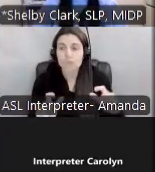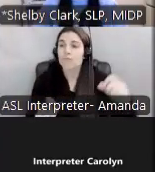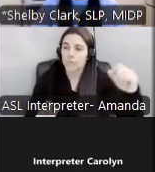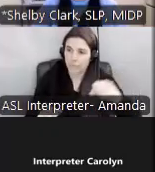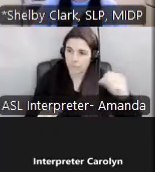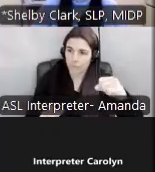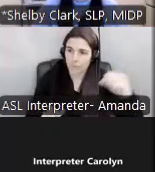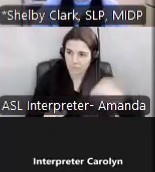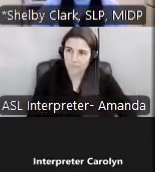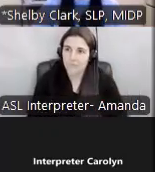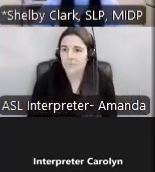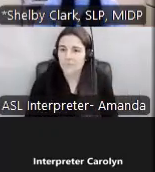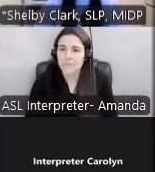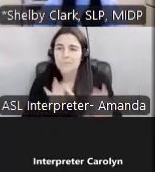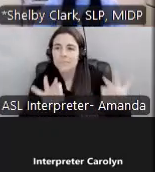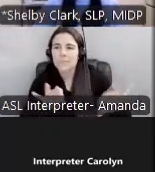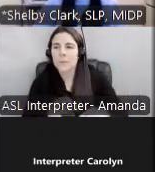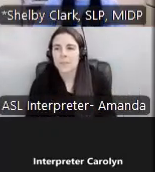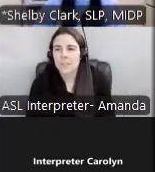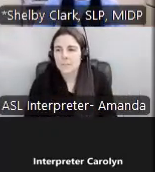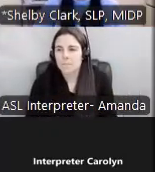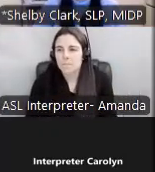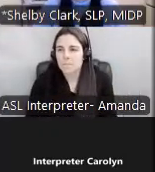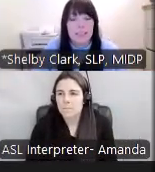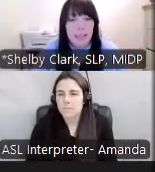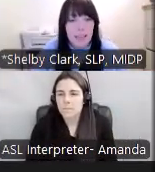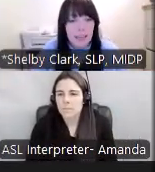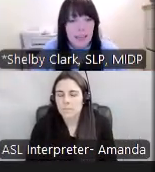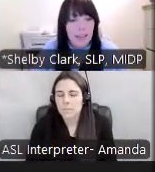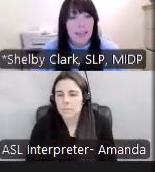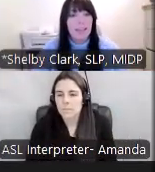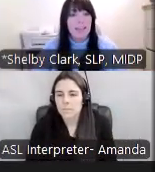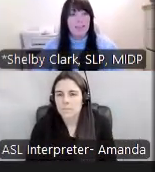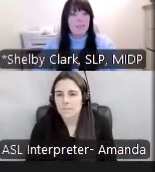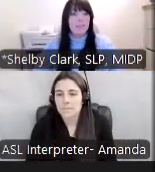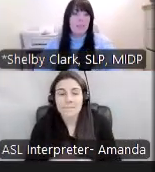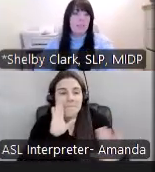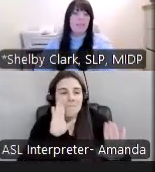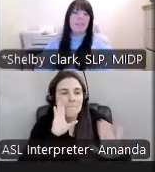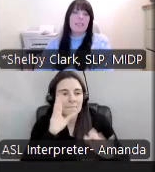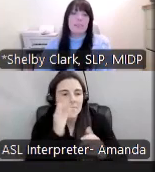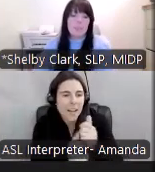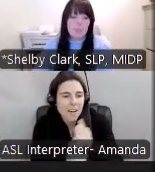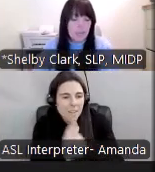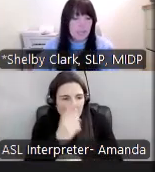Shelby, perfect. All right. Hi everyone. This will be all about